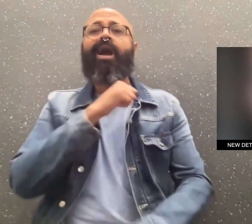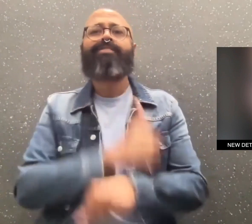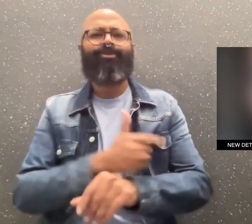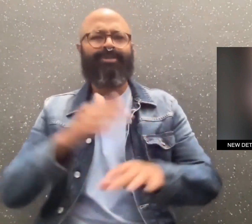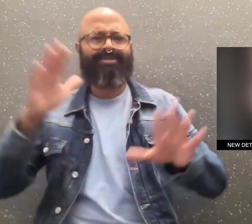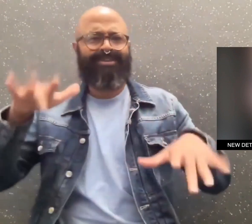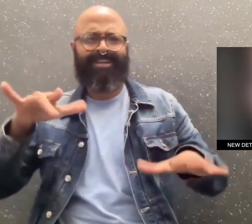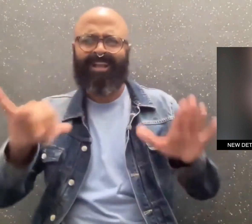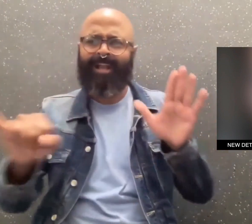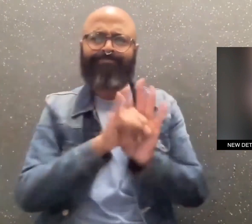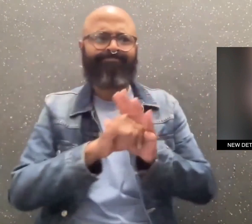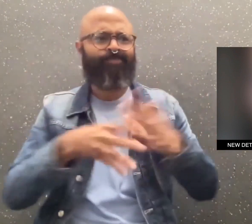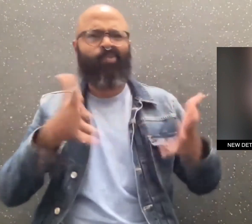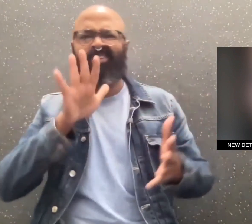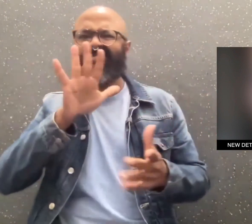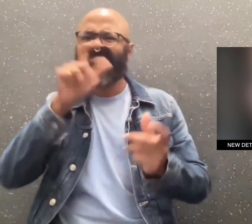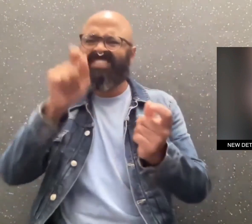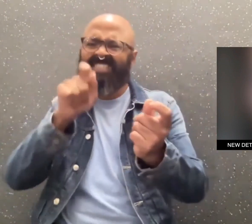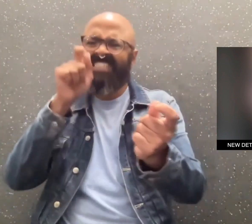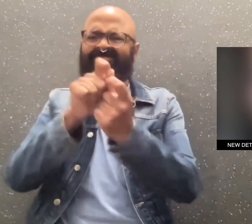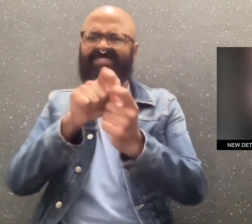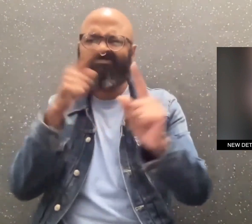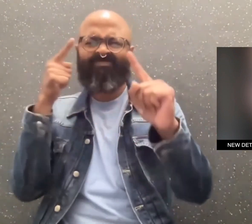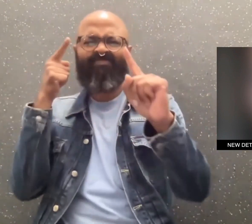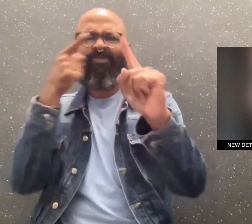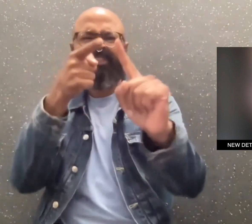Authorities have not identified a specific motive,